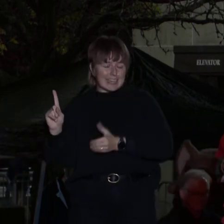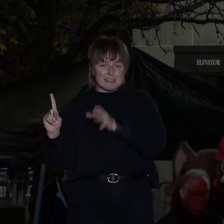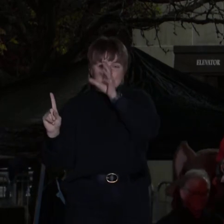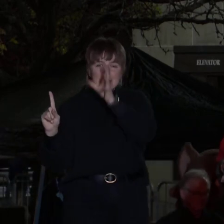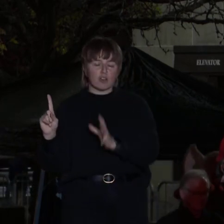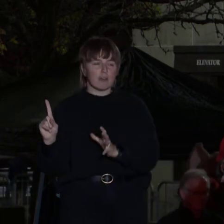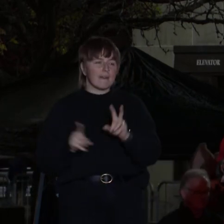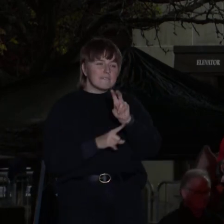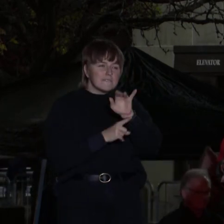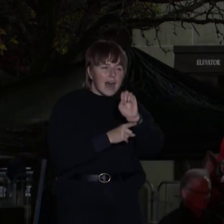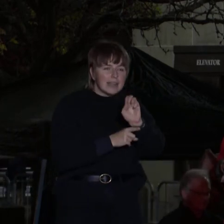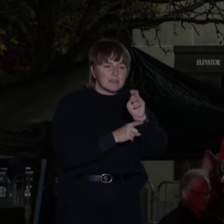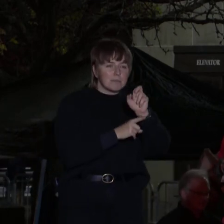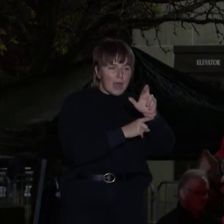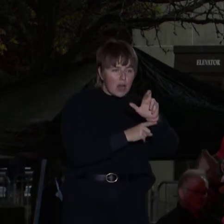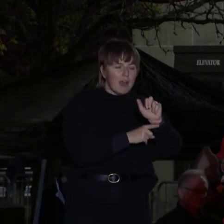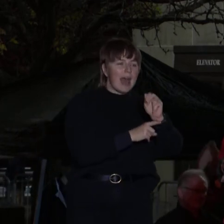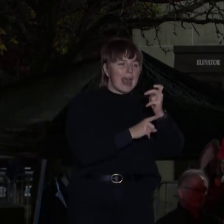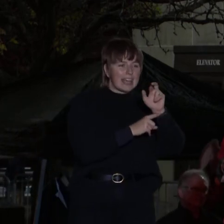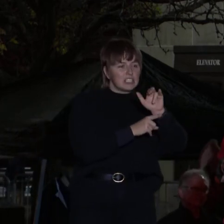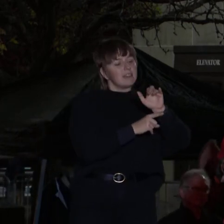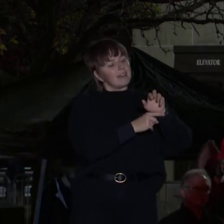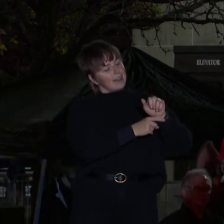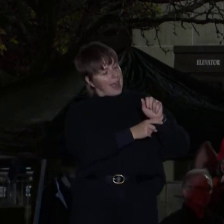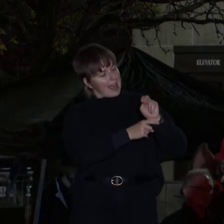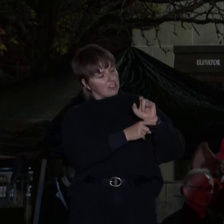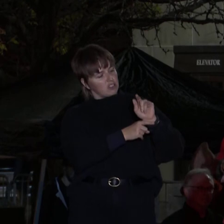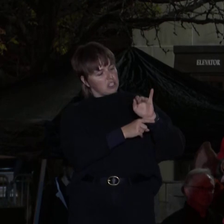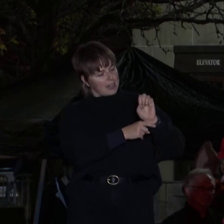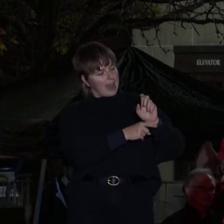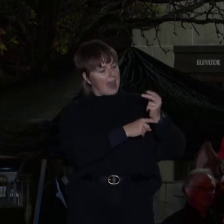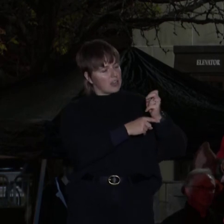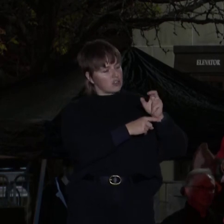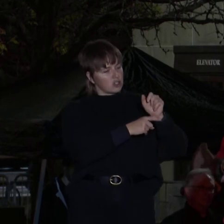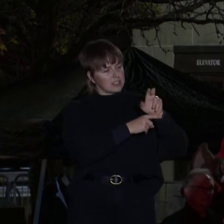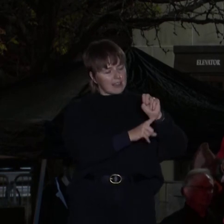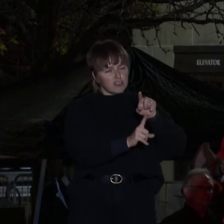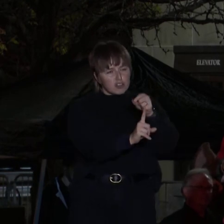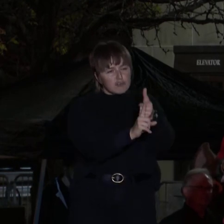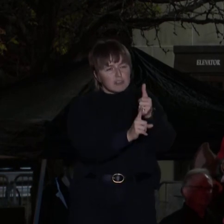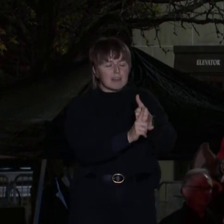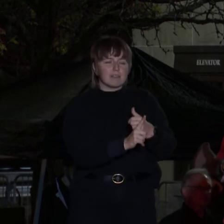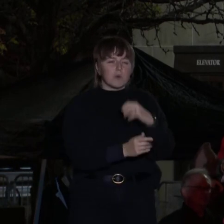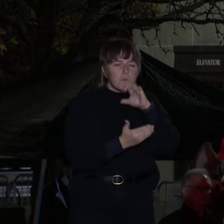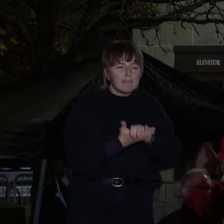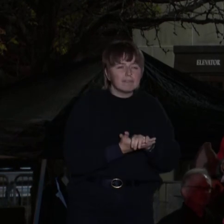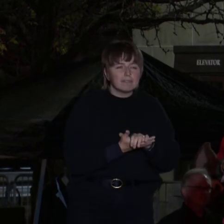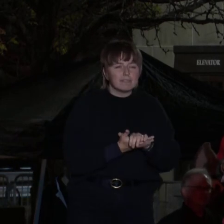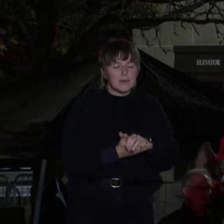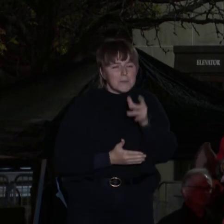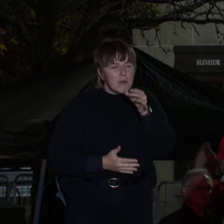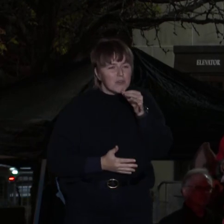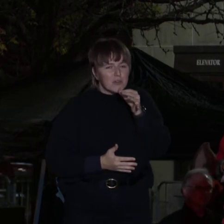INTRODUCE OUR NEXT GUEST, SPEAKER, VICE MAYOR ANGIE HENDERSON IS A NATIVE